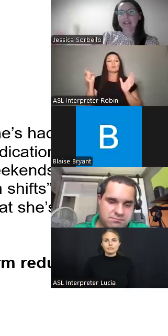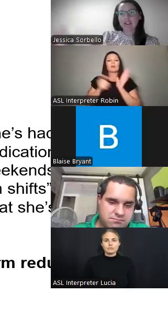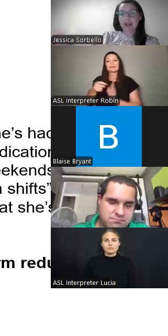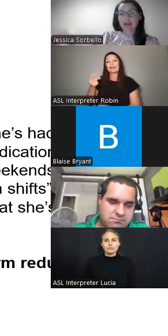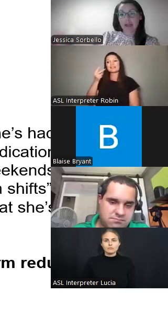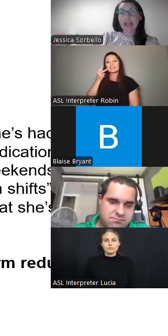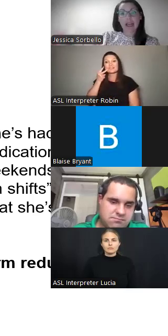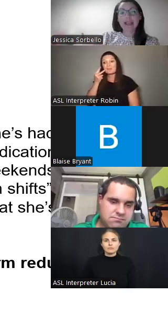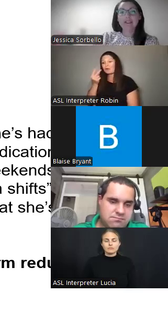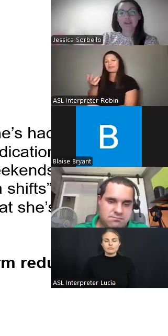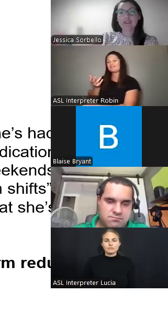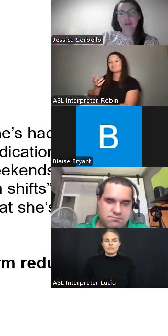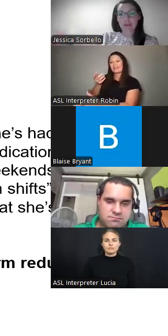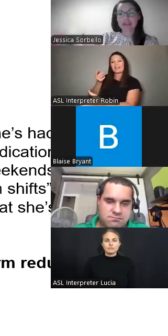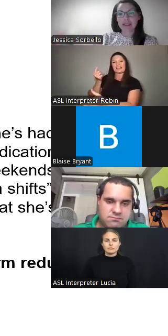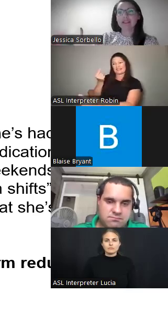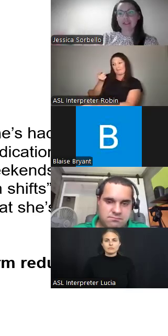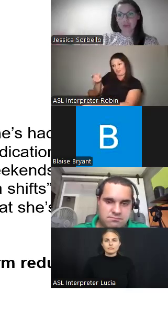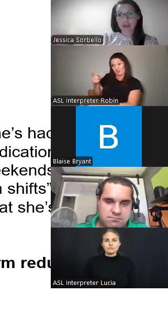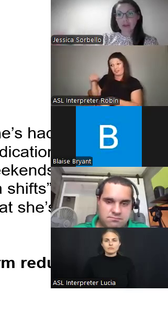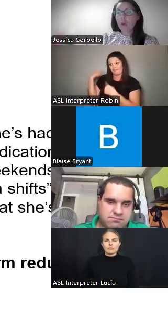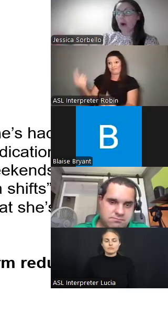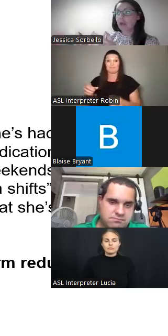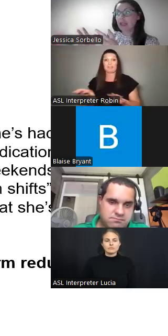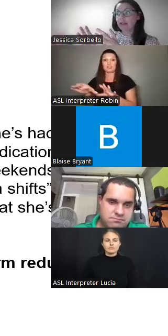we can definitely look at other tools, the reality